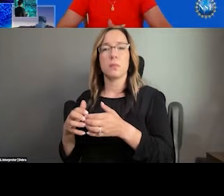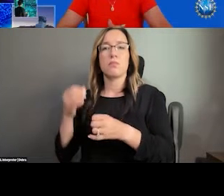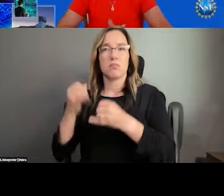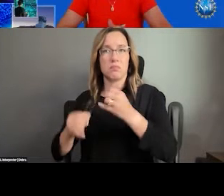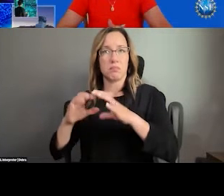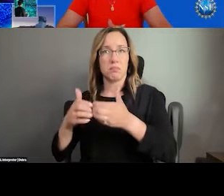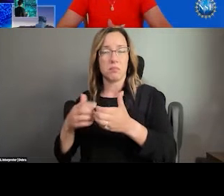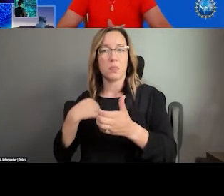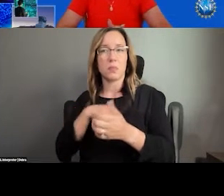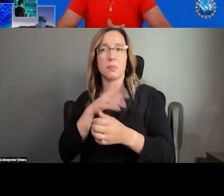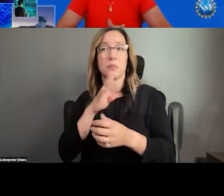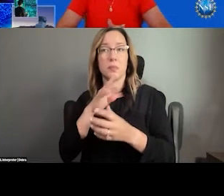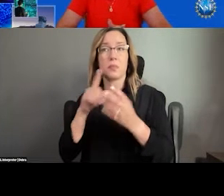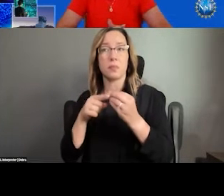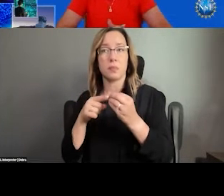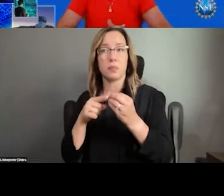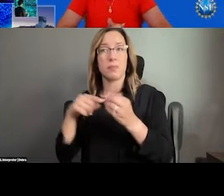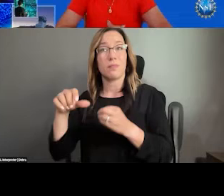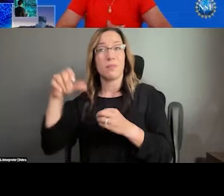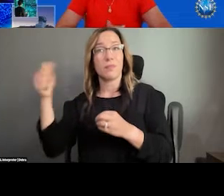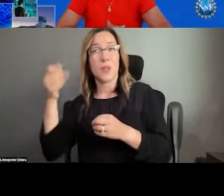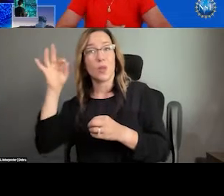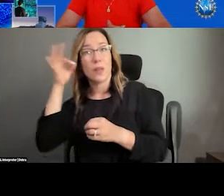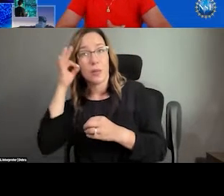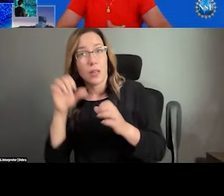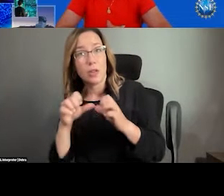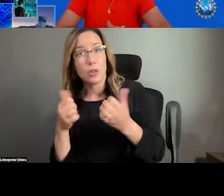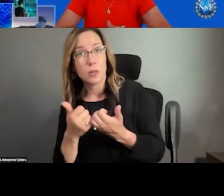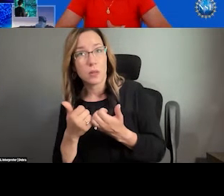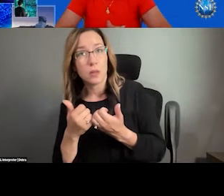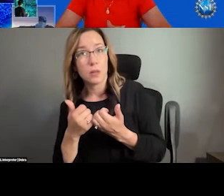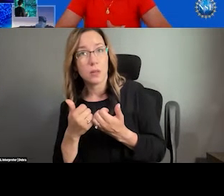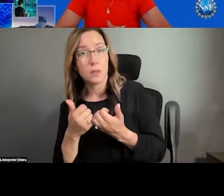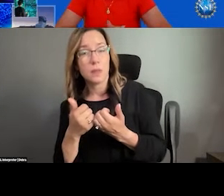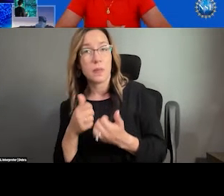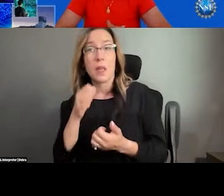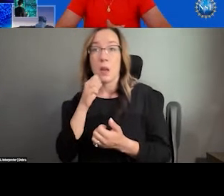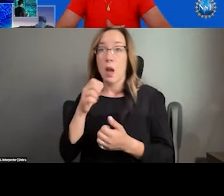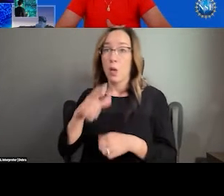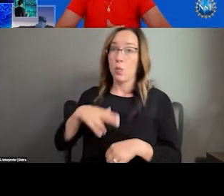referring to as other federal agencies. Under unusual circumstances,